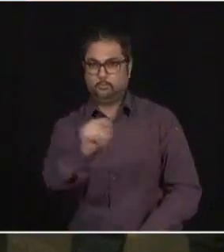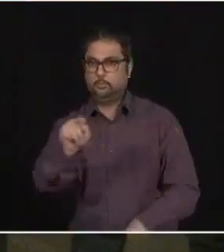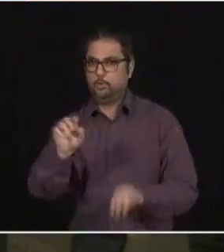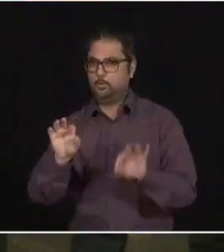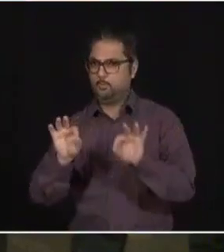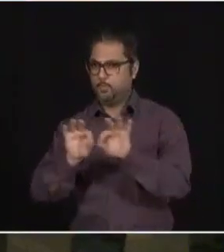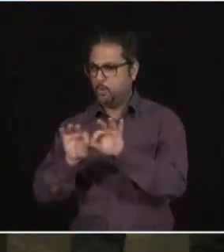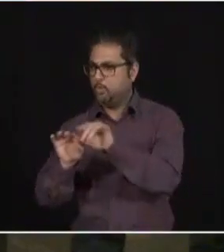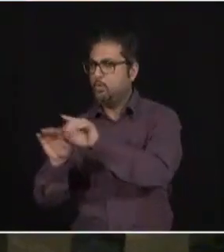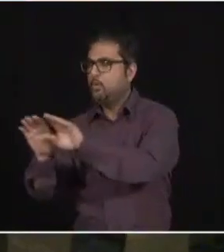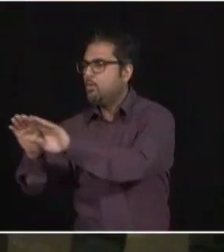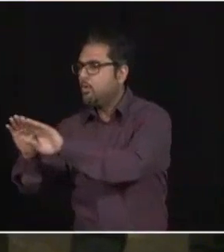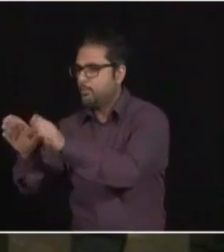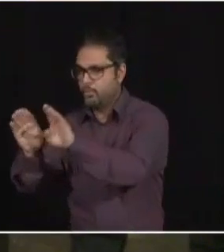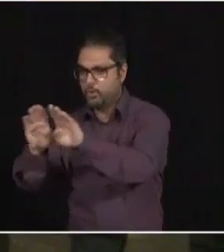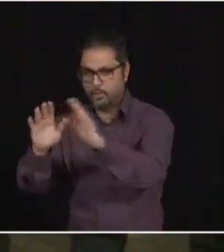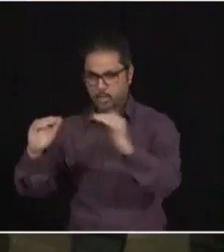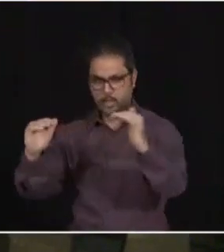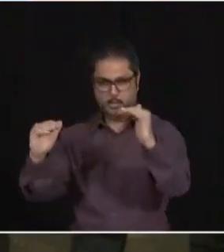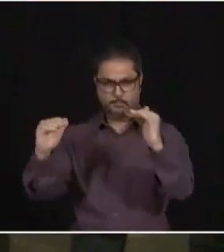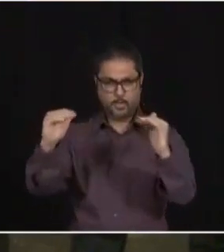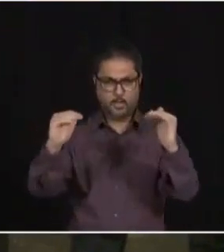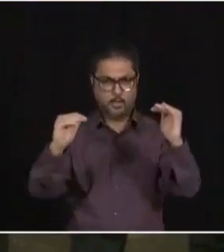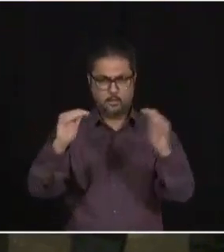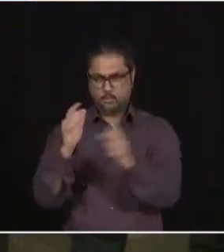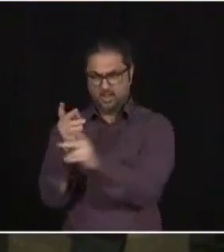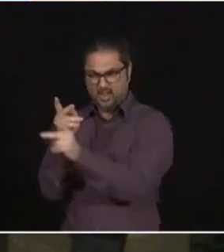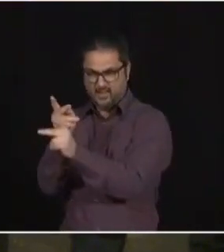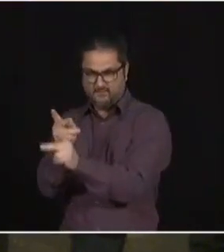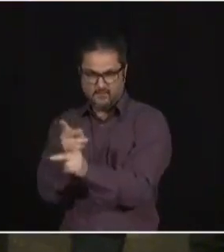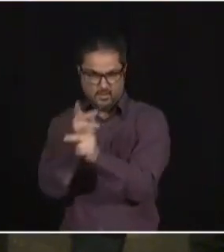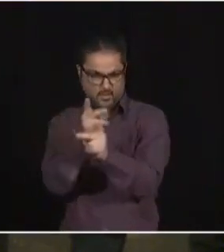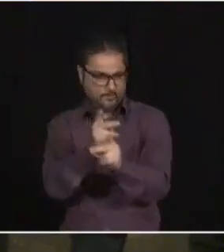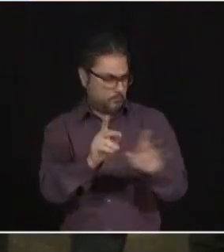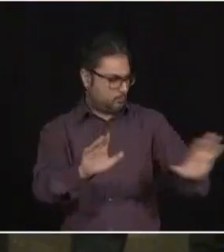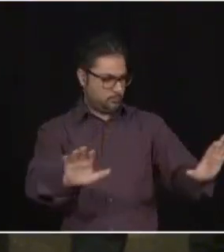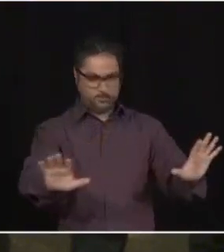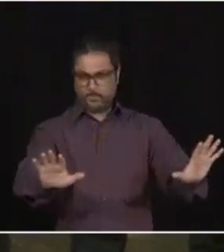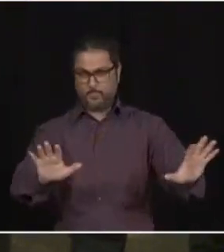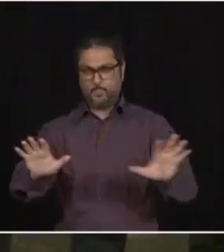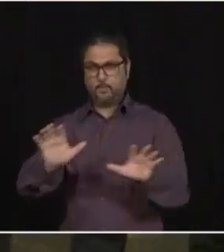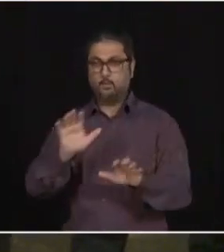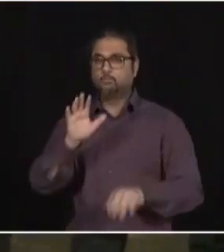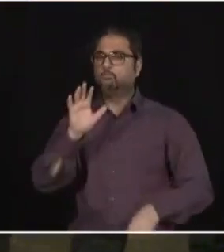It's a careful balancing that we need to maintain to make sure we will still have that